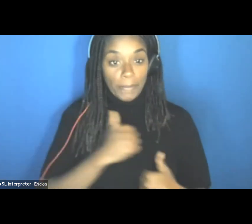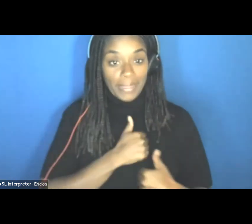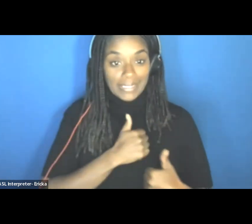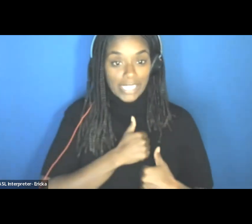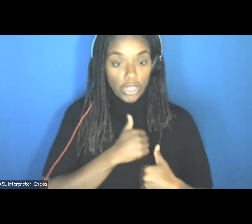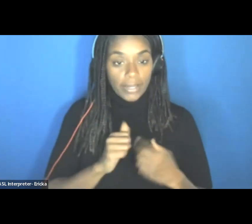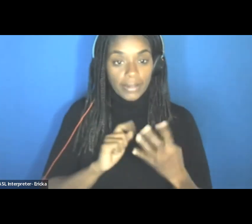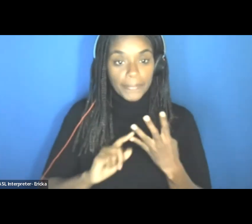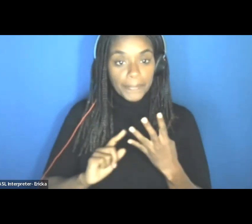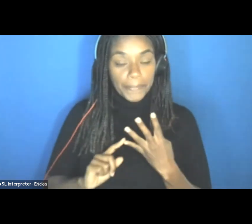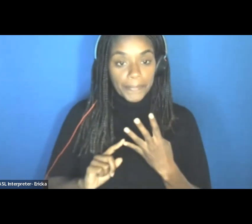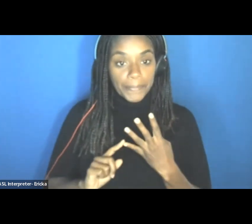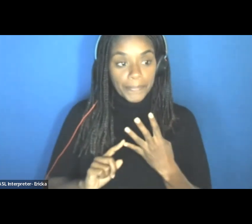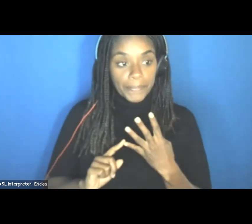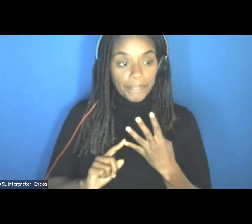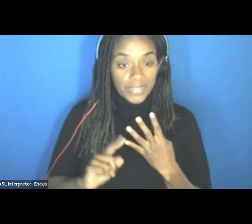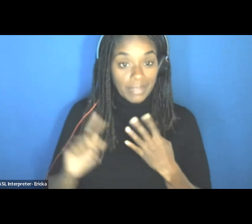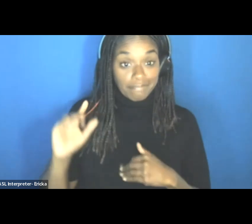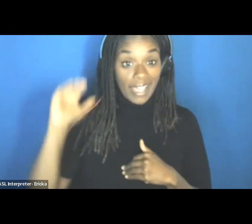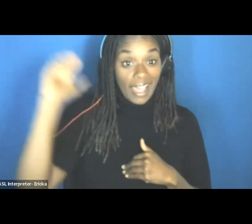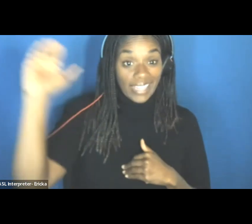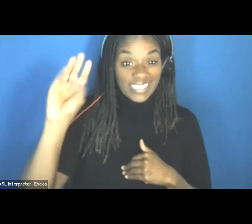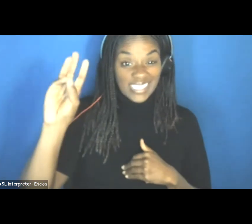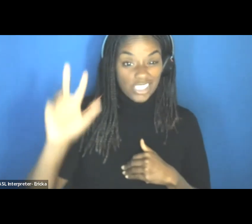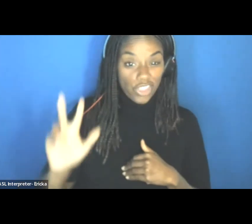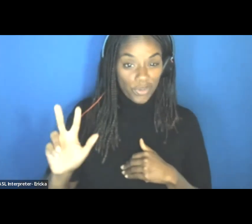I'm also a veteran.